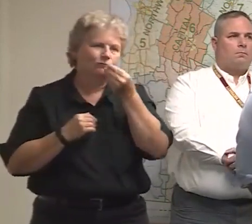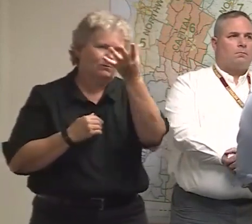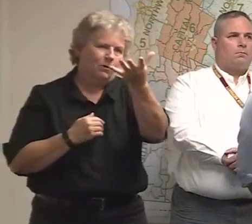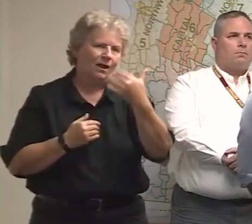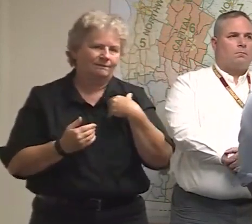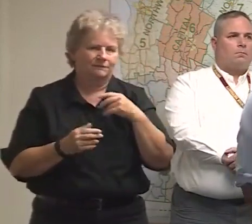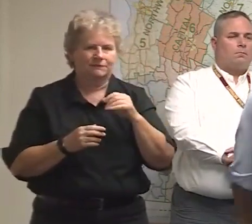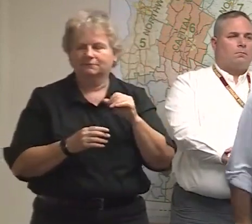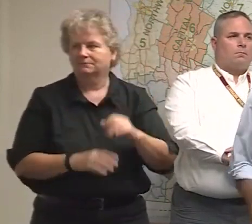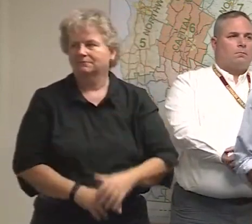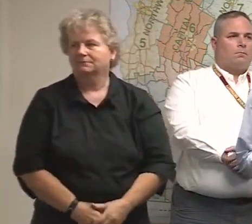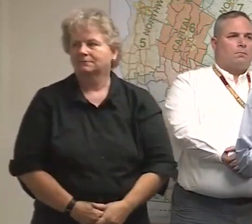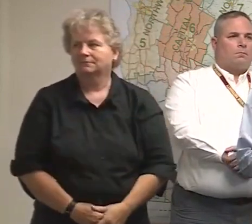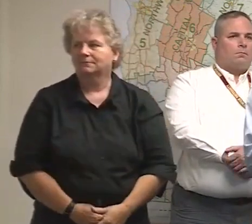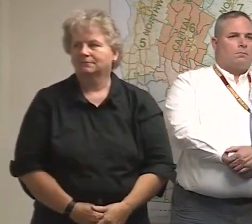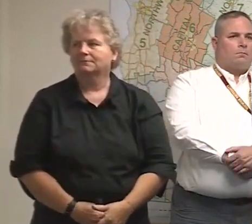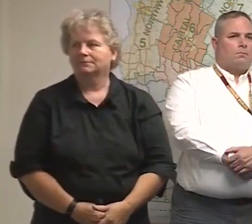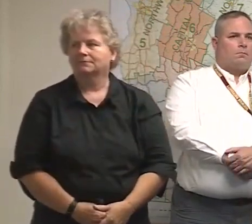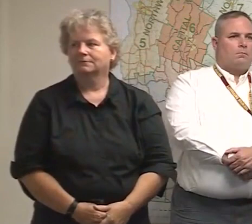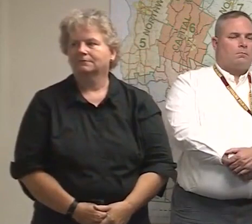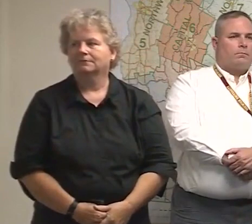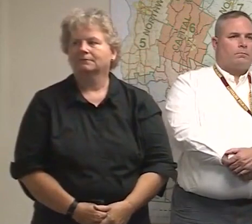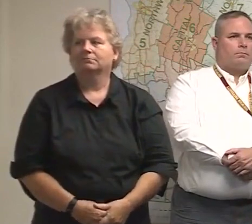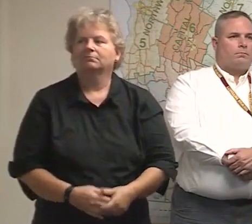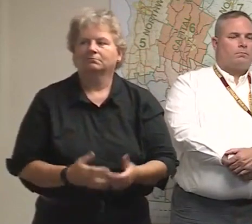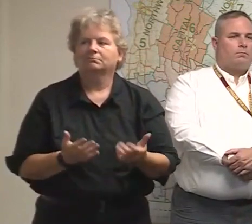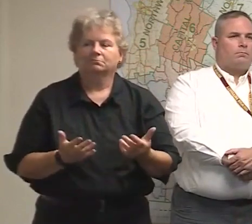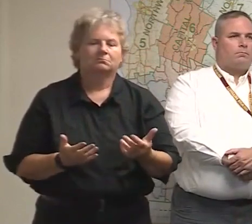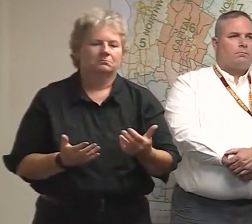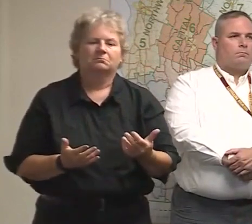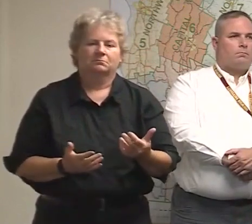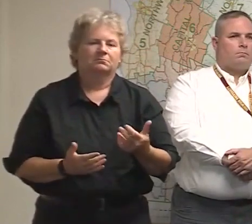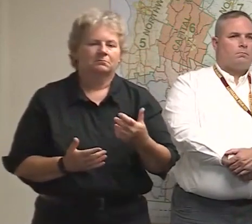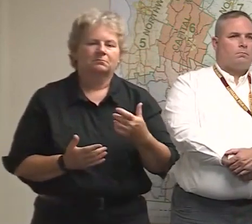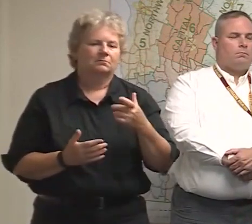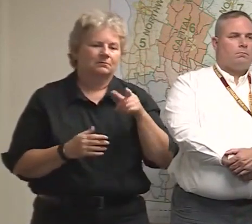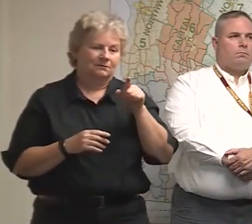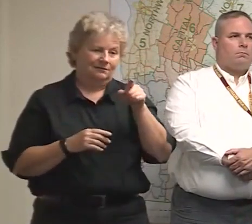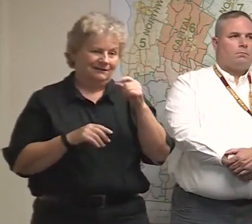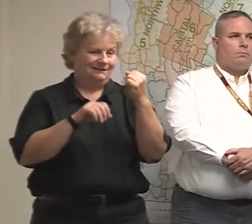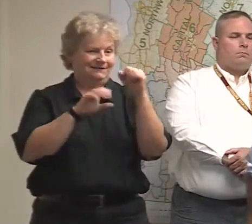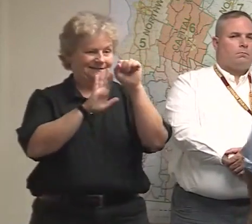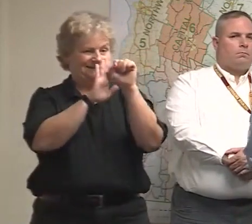AND THAT’S ALREADY ONGOING. SO ANYTHING WE DO TO HELP TOWNS, WE JUST DOCUMENT.